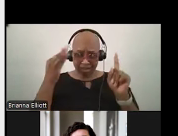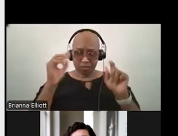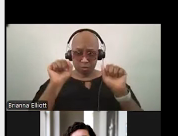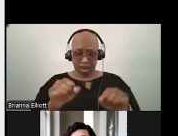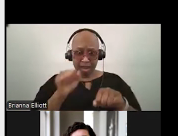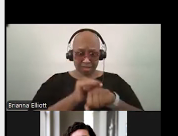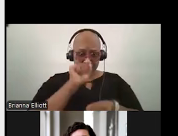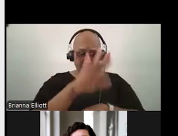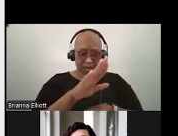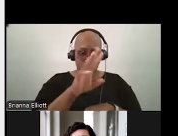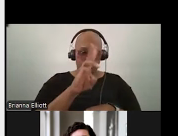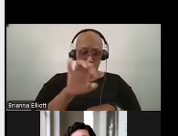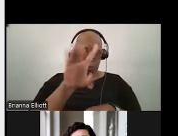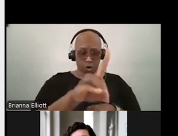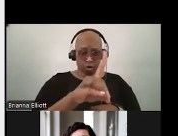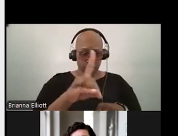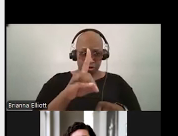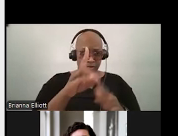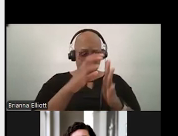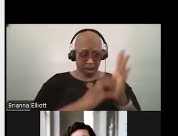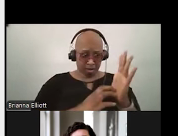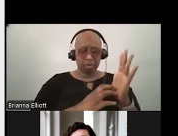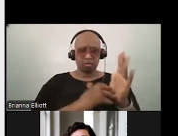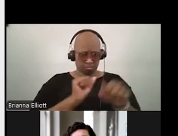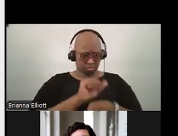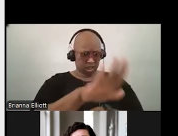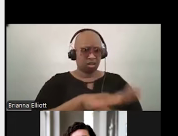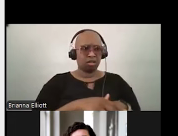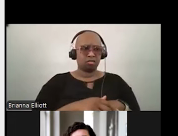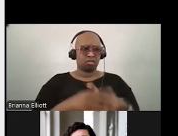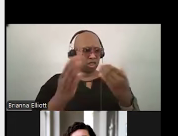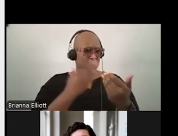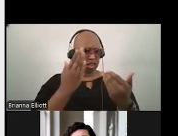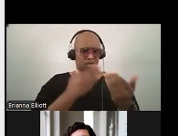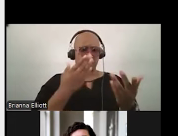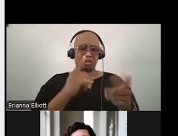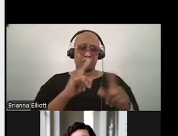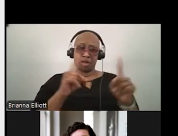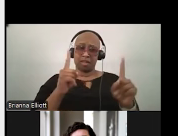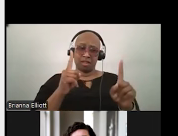going to be an easier way to go about this. If it isn't, okay, now we're in PDF land. So once we are